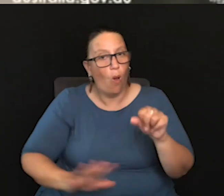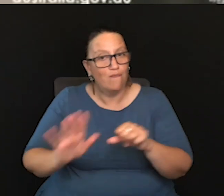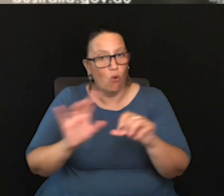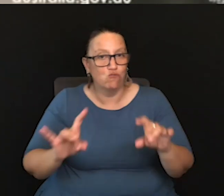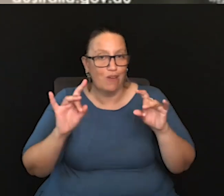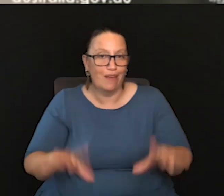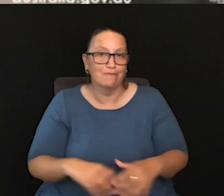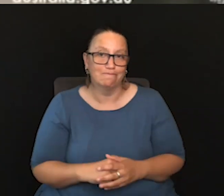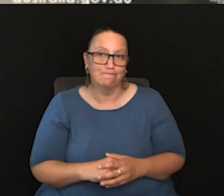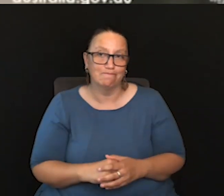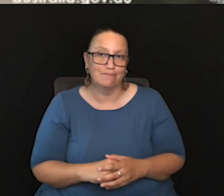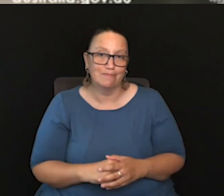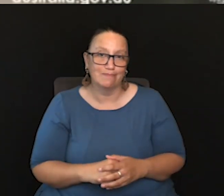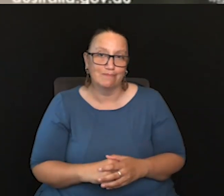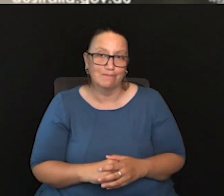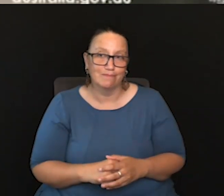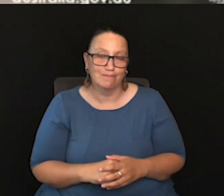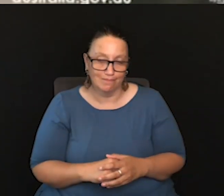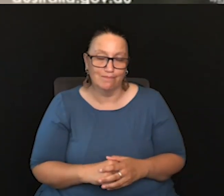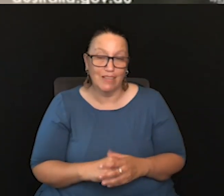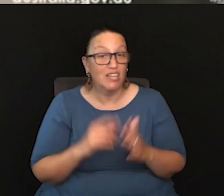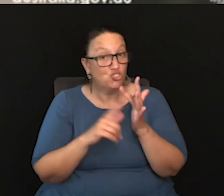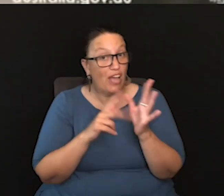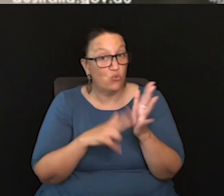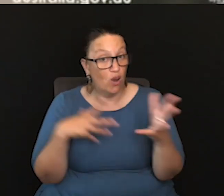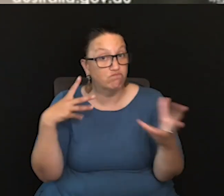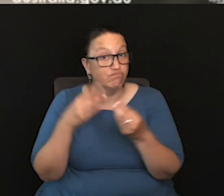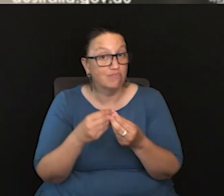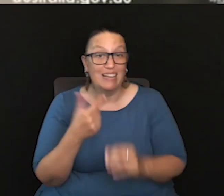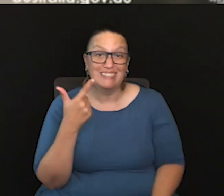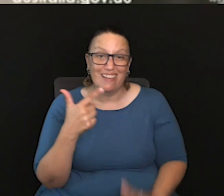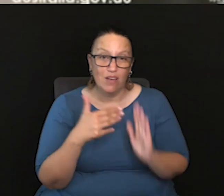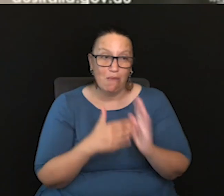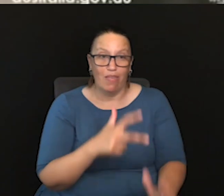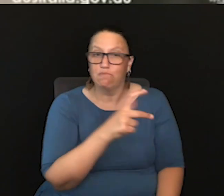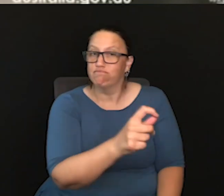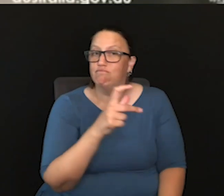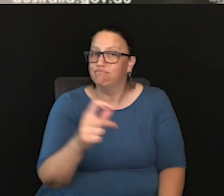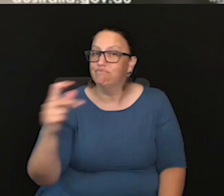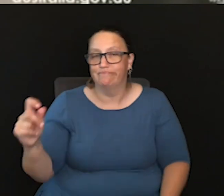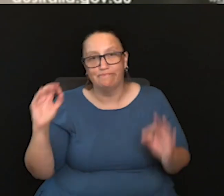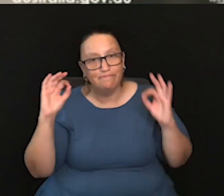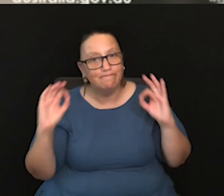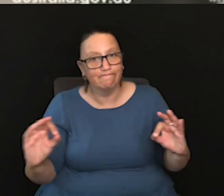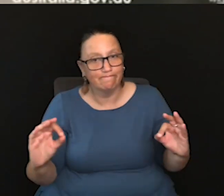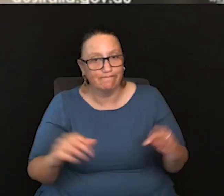All up, approximately 7 million doses delivered over the course of January, and as a consequence of that,